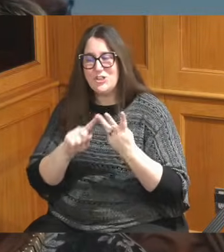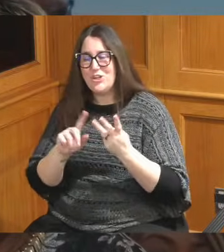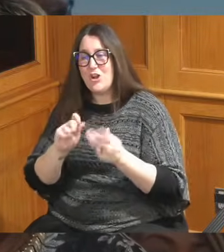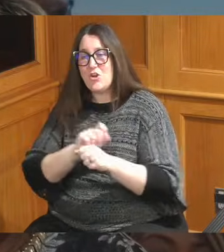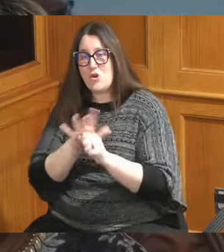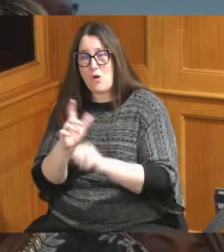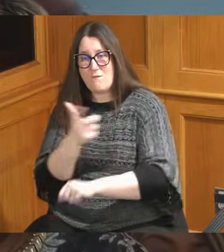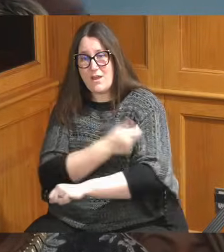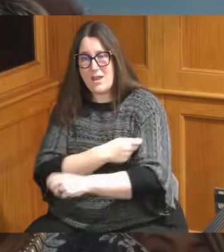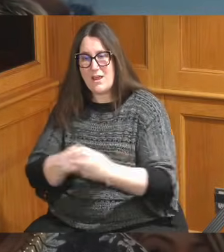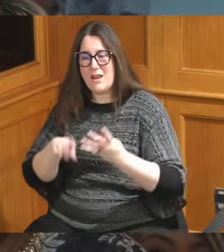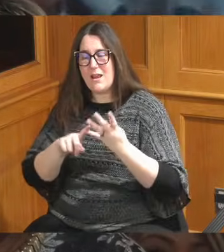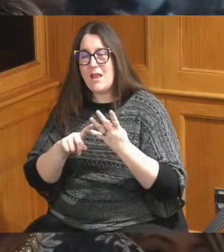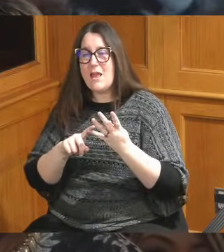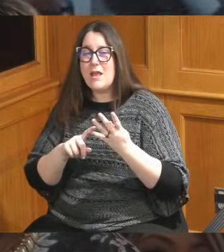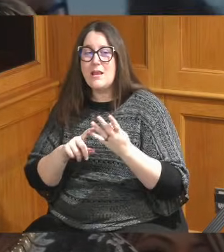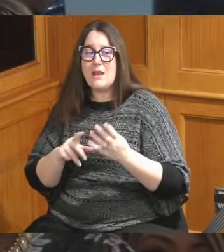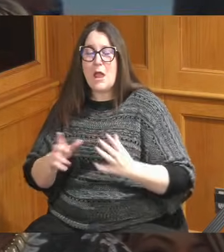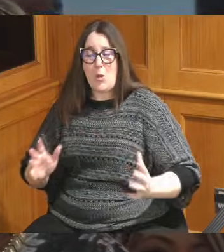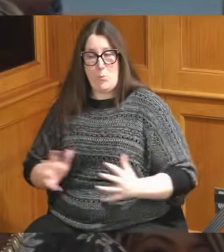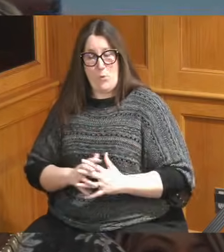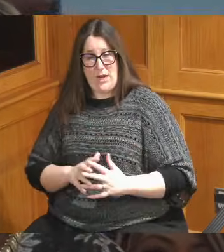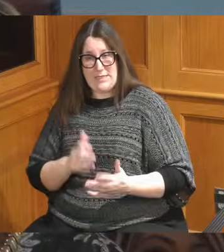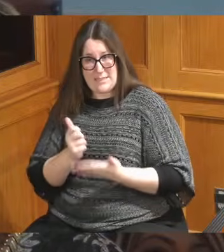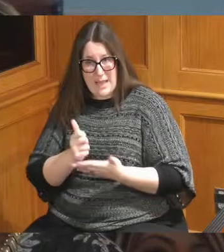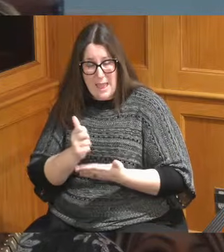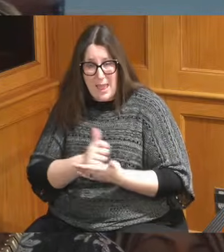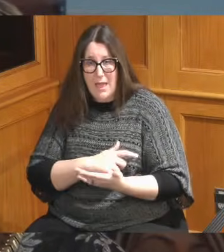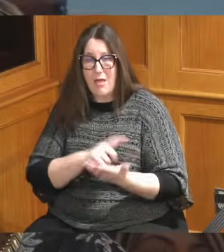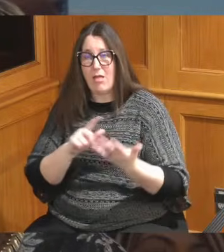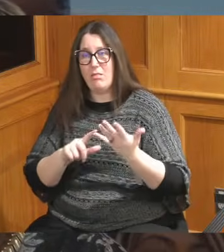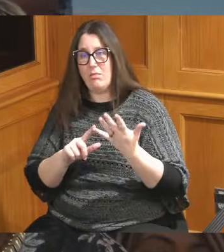maternal and child health education, mental health education has now been included and